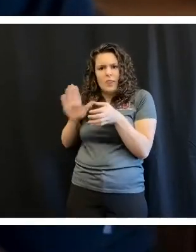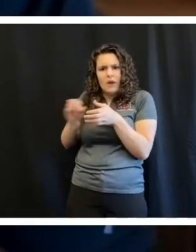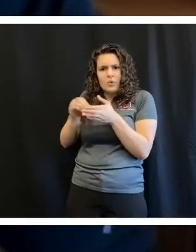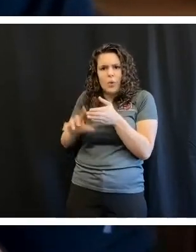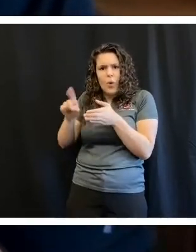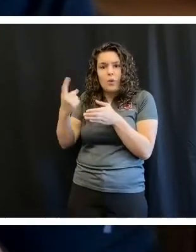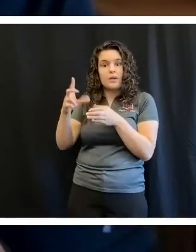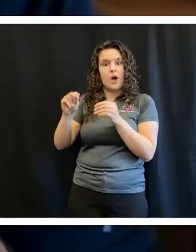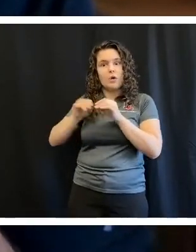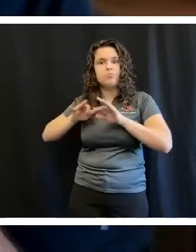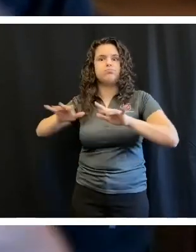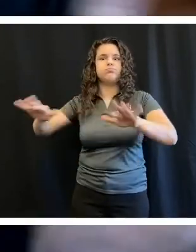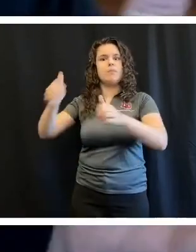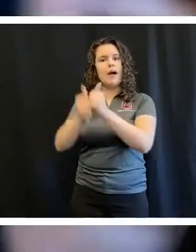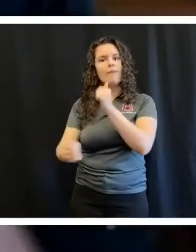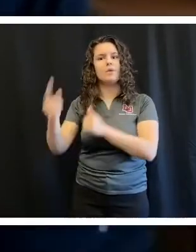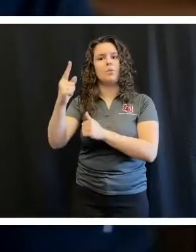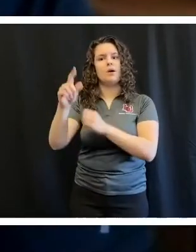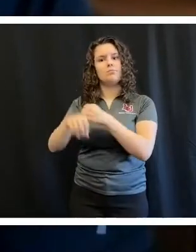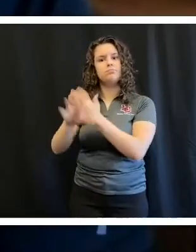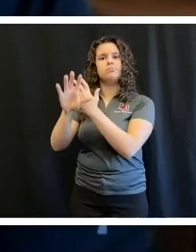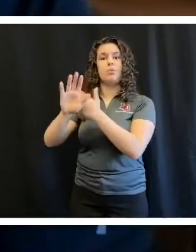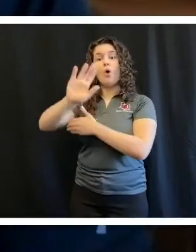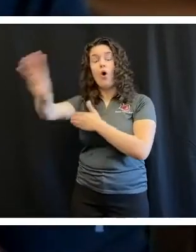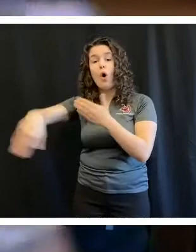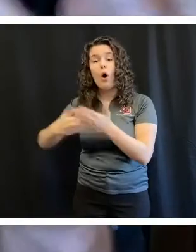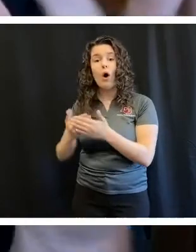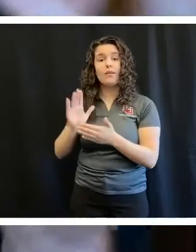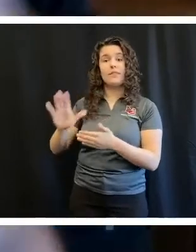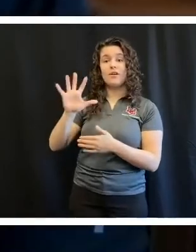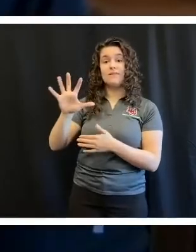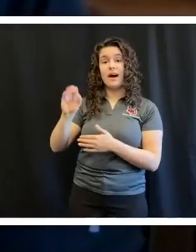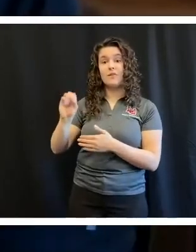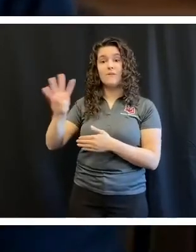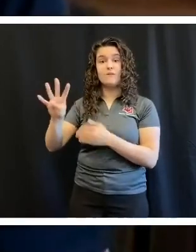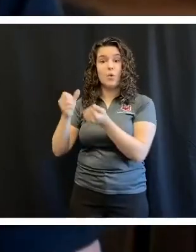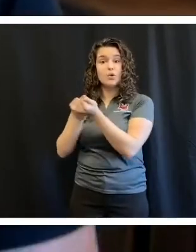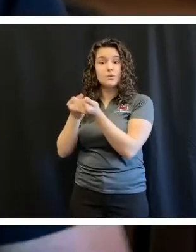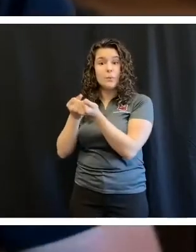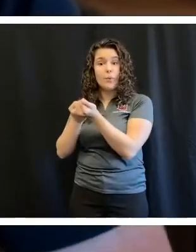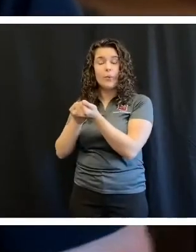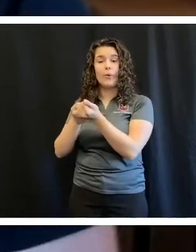That's including all of the 504 supports, what we call 504 supports for students